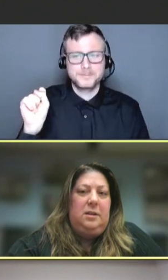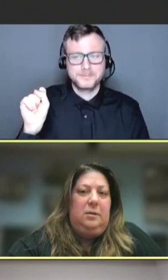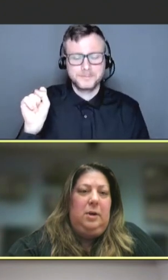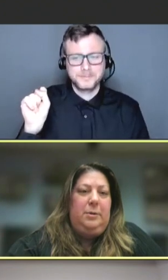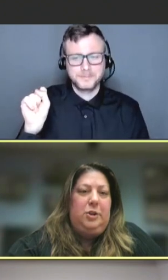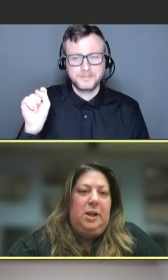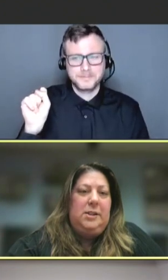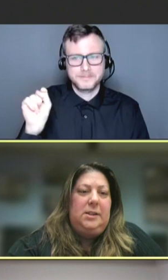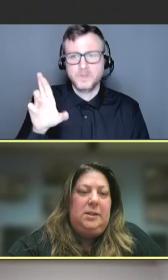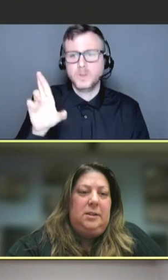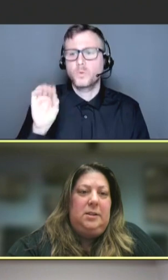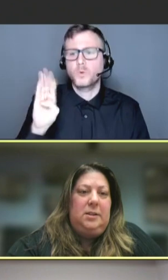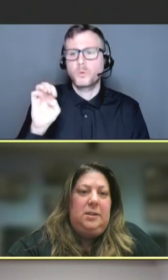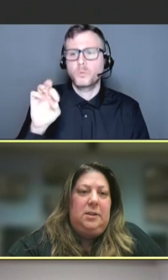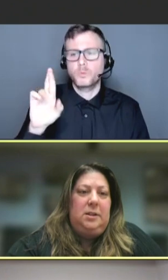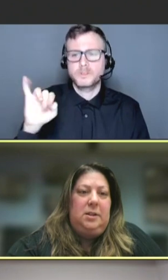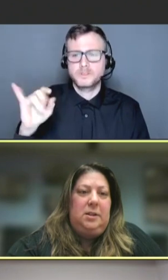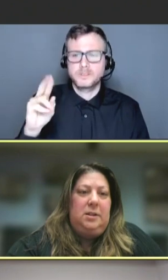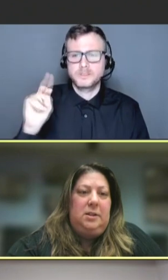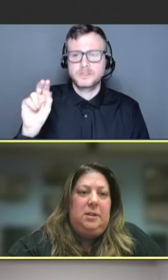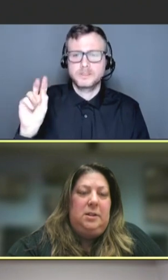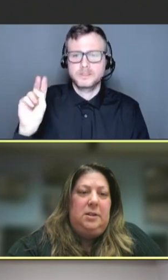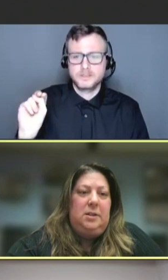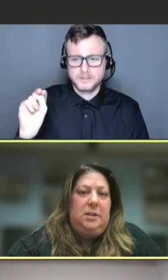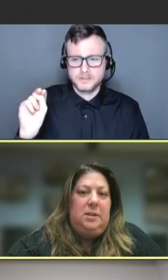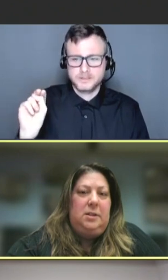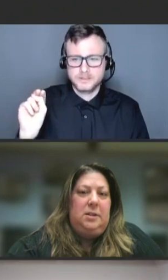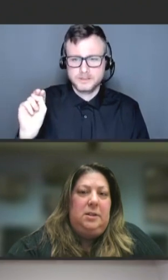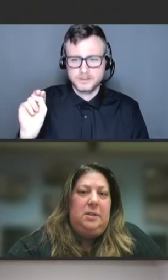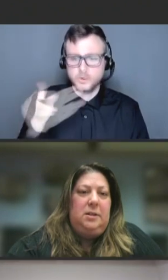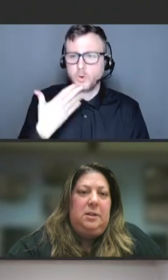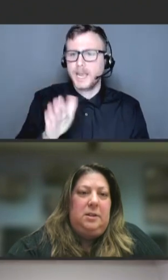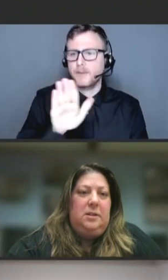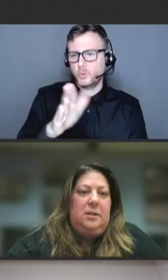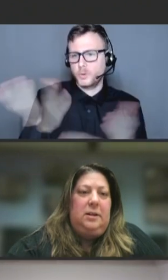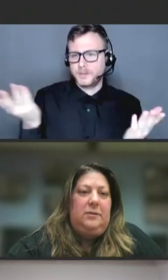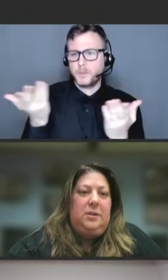Robert Johnson? Robert Johnson: Good afternoon. Present. Ann Aikin: Good afternoon. Melinda Wharton?